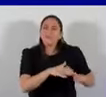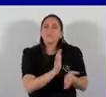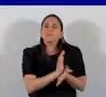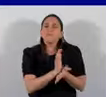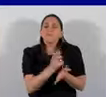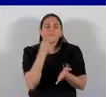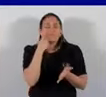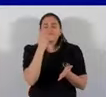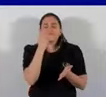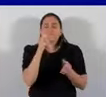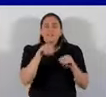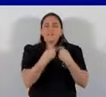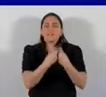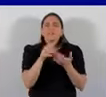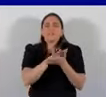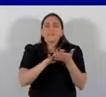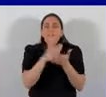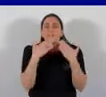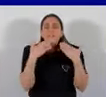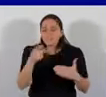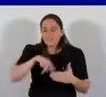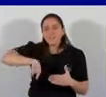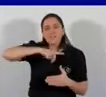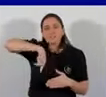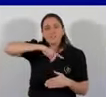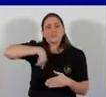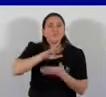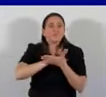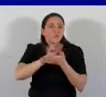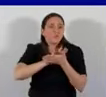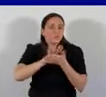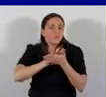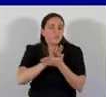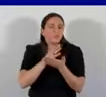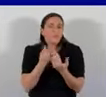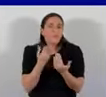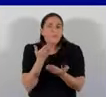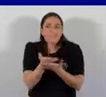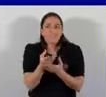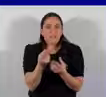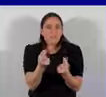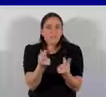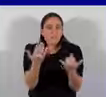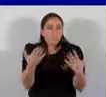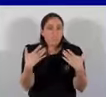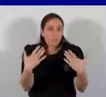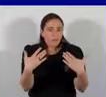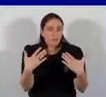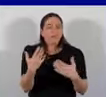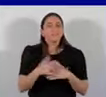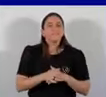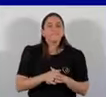The demand for money fell and they went to a transable What had to happen with a non-transable